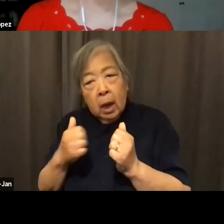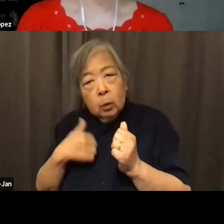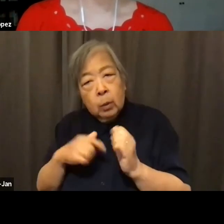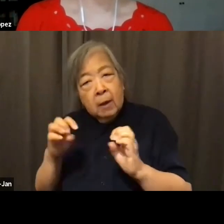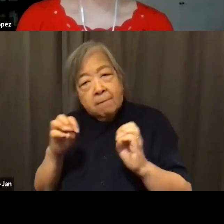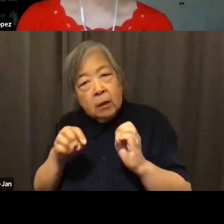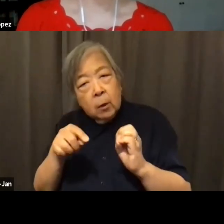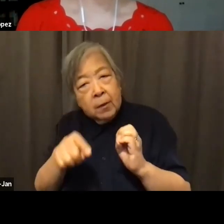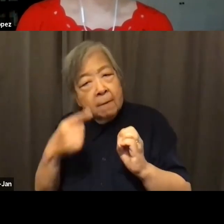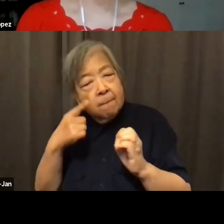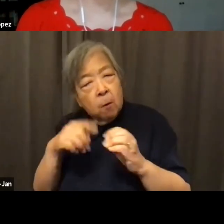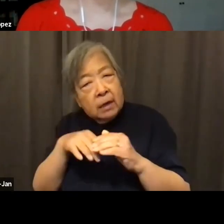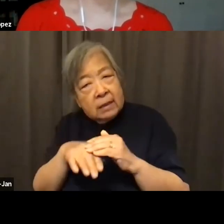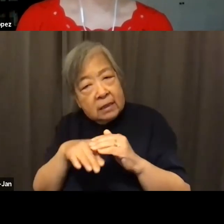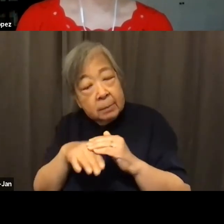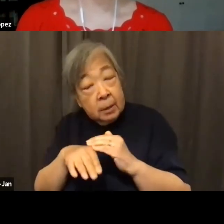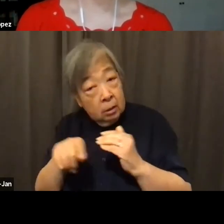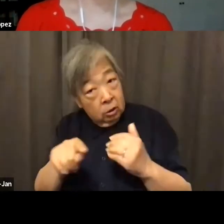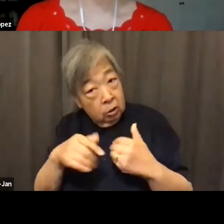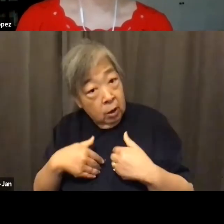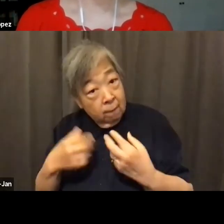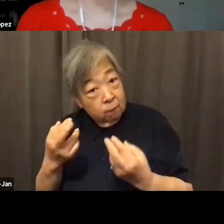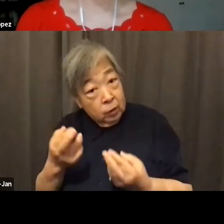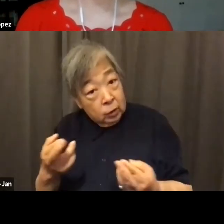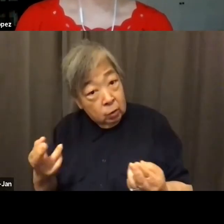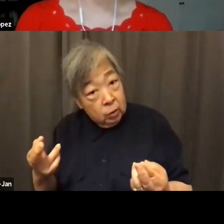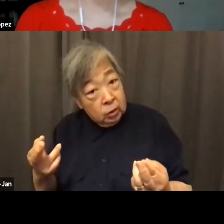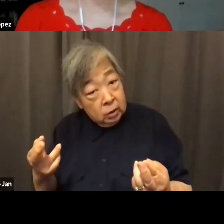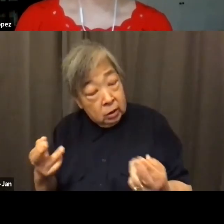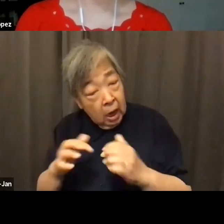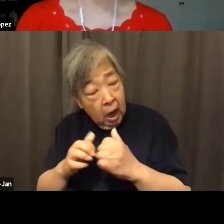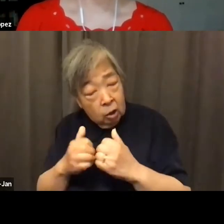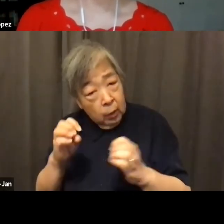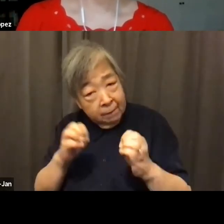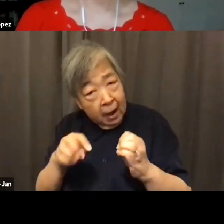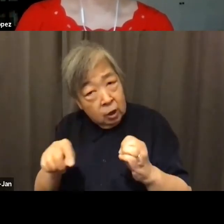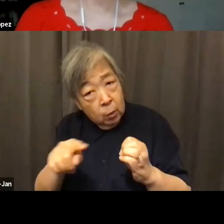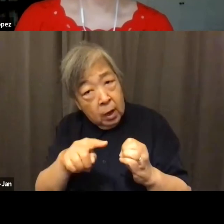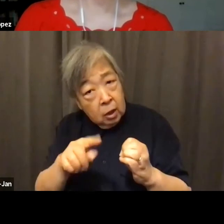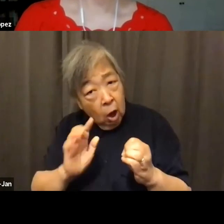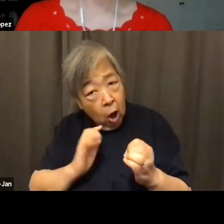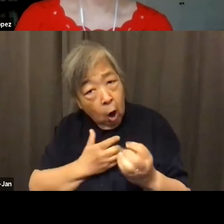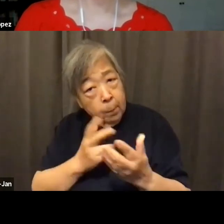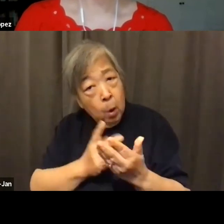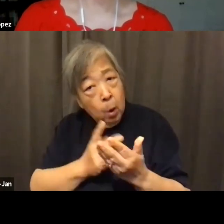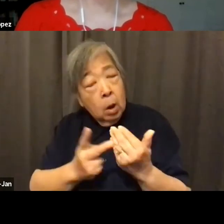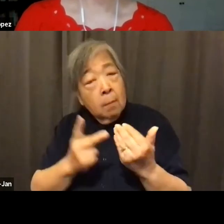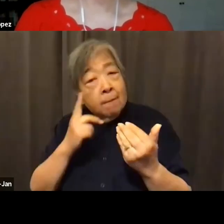Do you have resources you can name? Jamie, you're on mute.